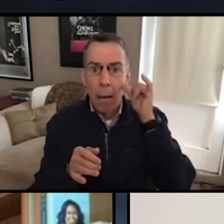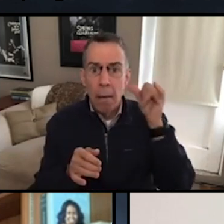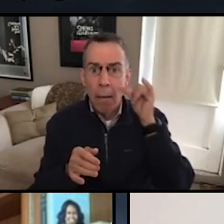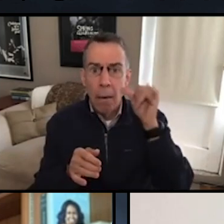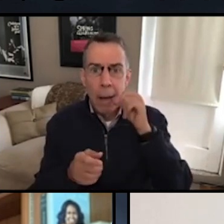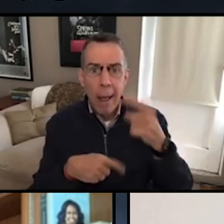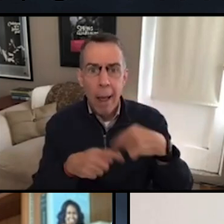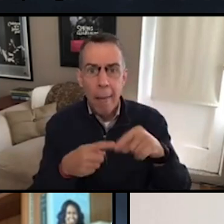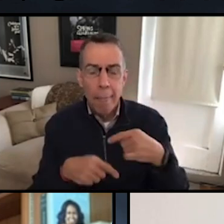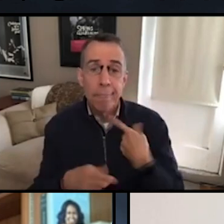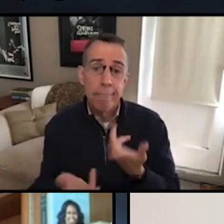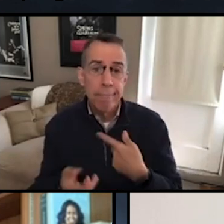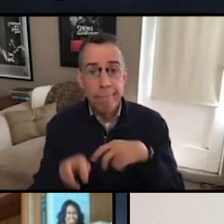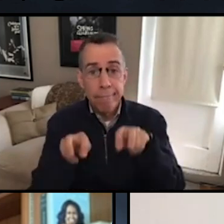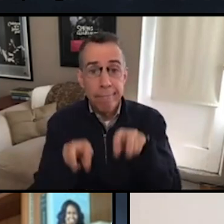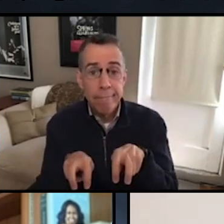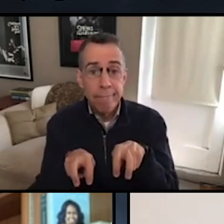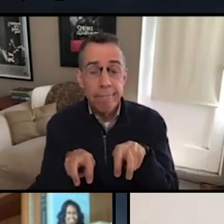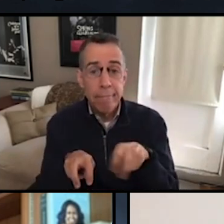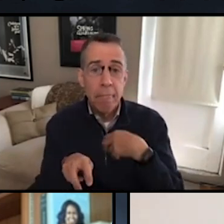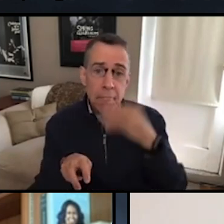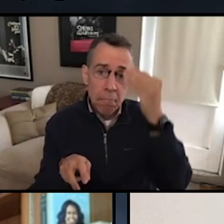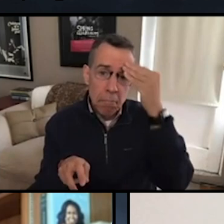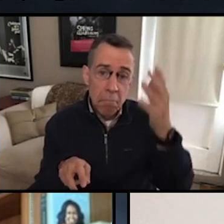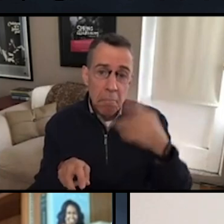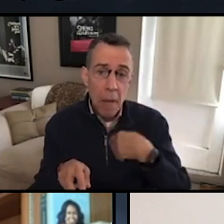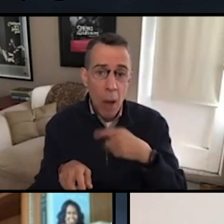So I sat. I wanted to let him know I'd sit and wait with him. I didn't know how